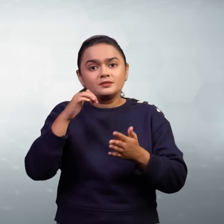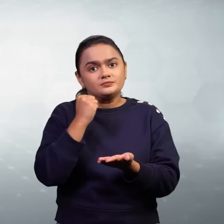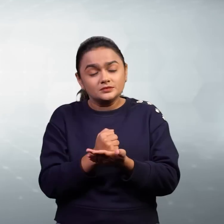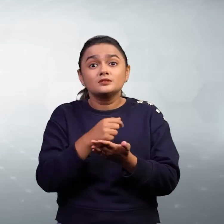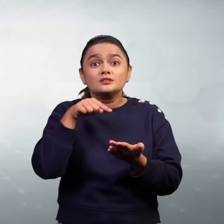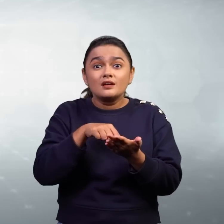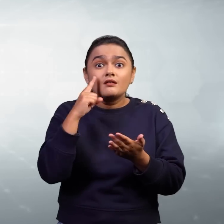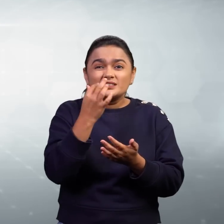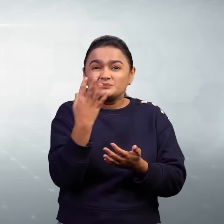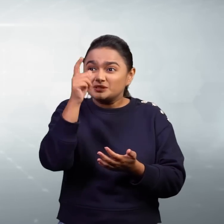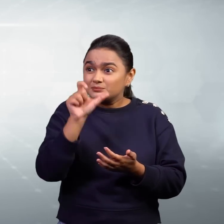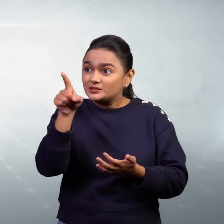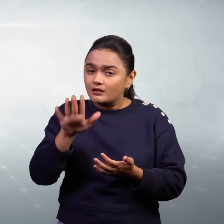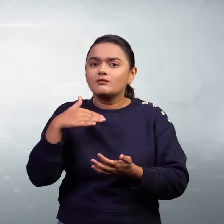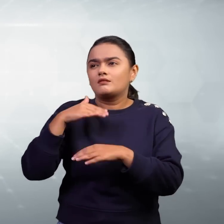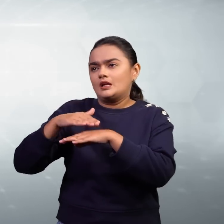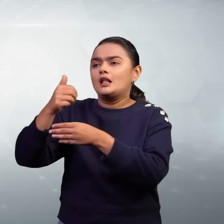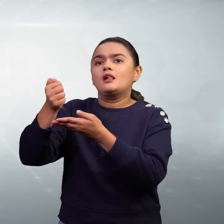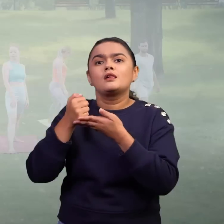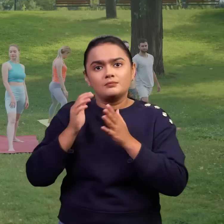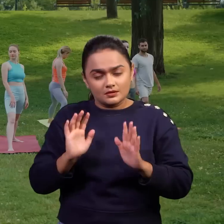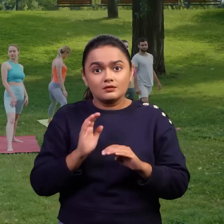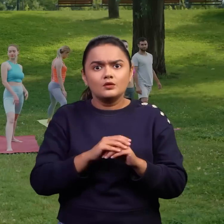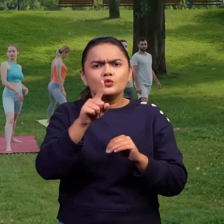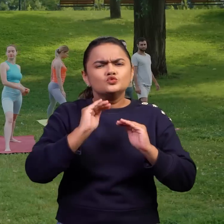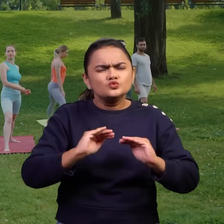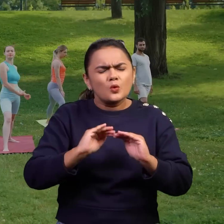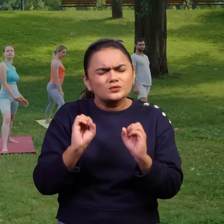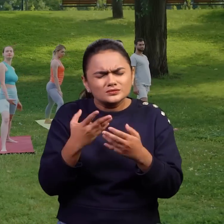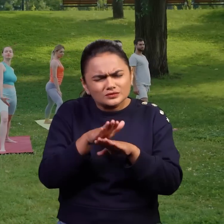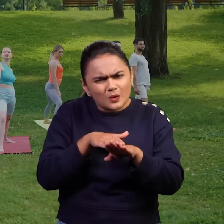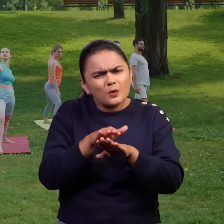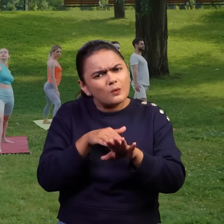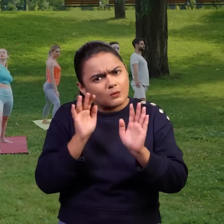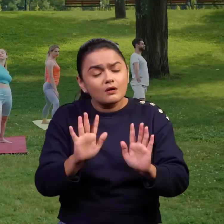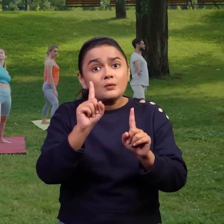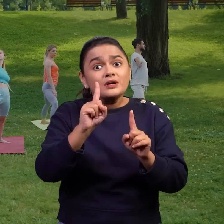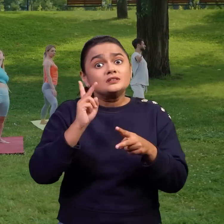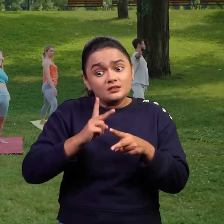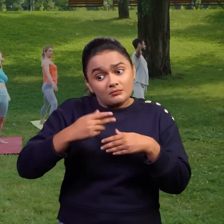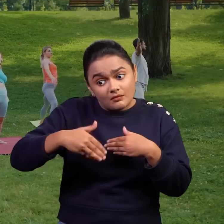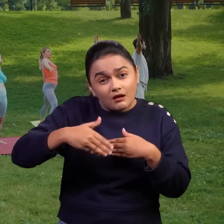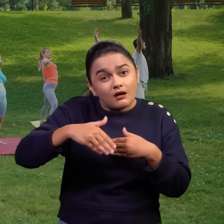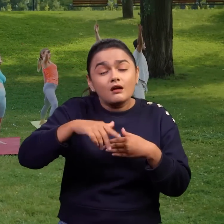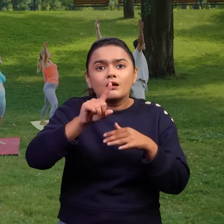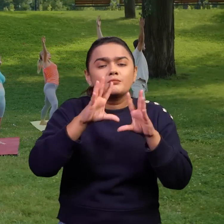And for this, you will need the help of a specialist. Start exercising at a slow pace, but stay consistent. Don't stop.